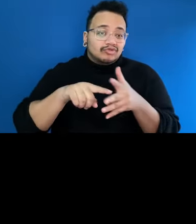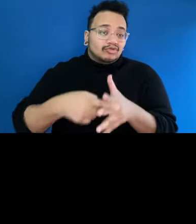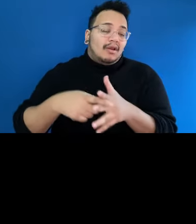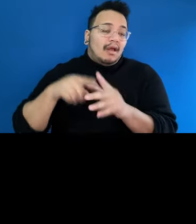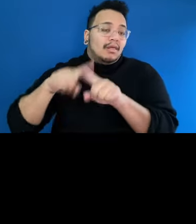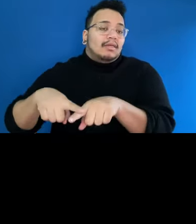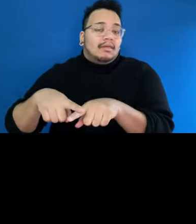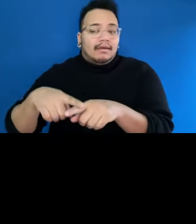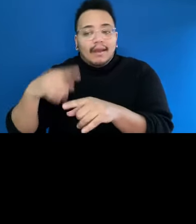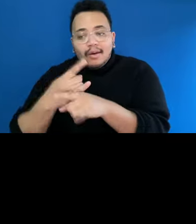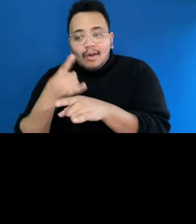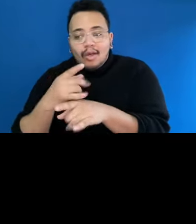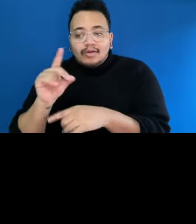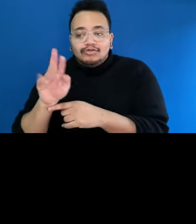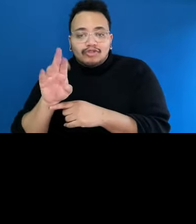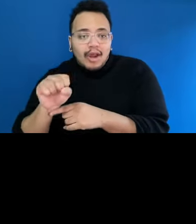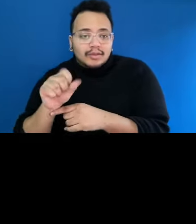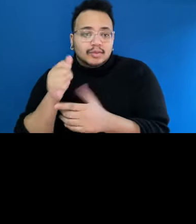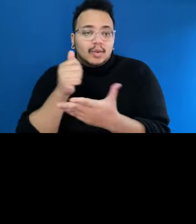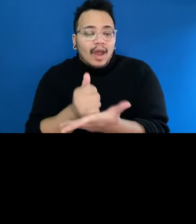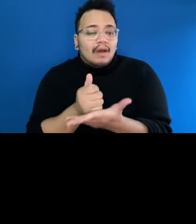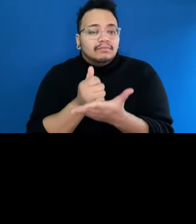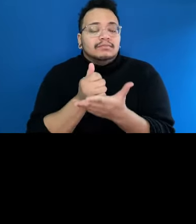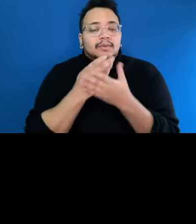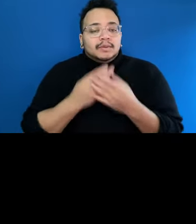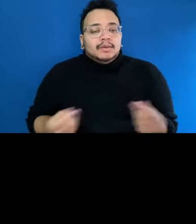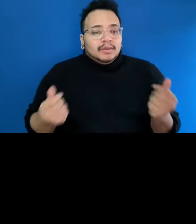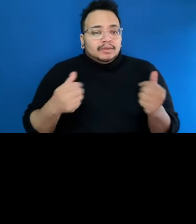in order to soothe yourself,